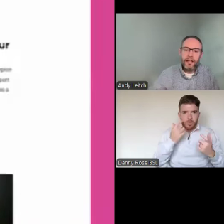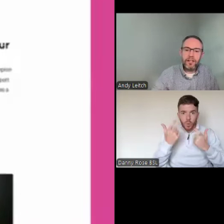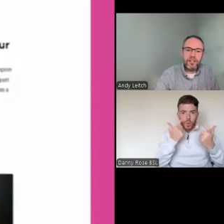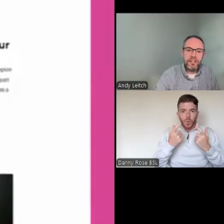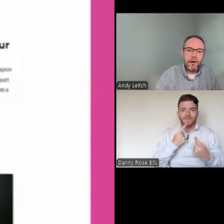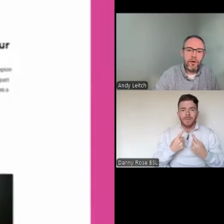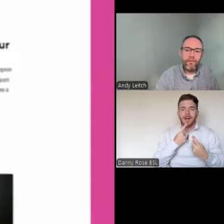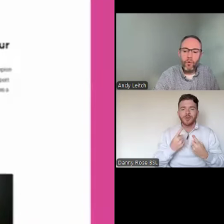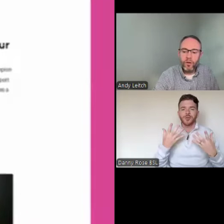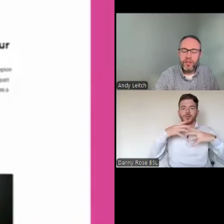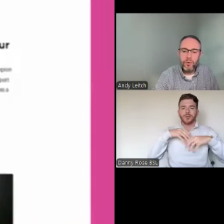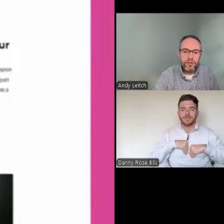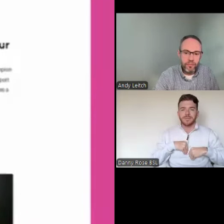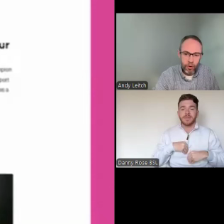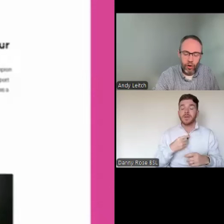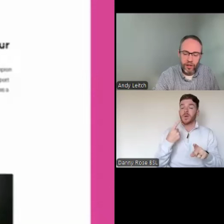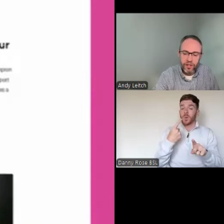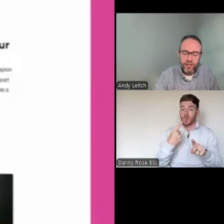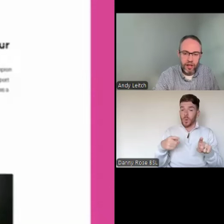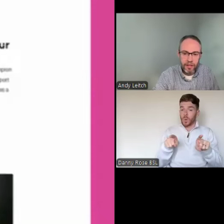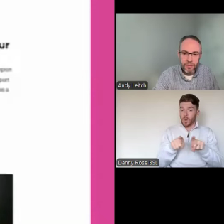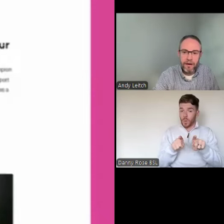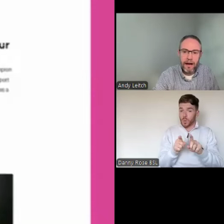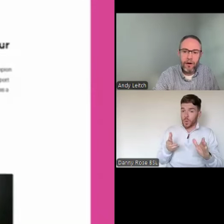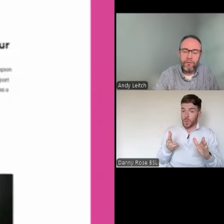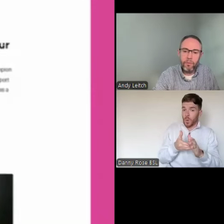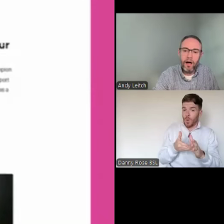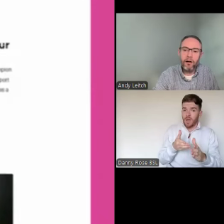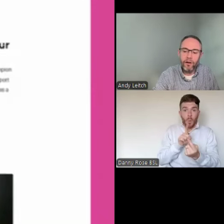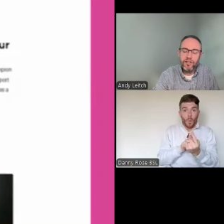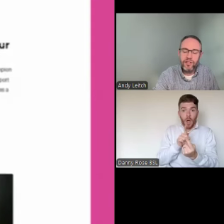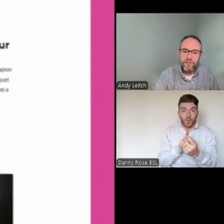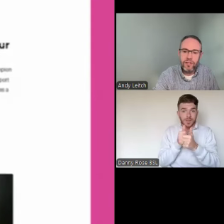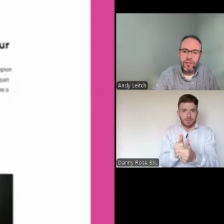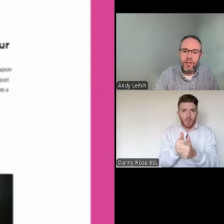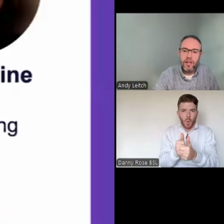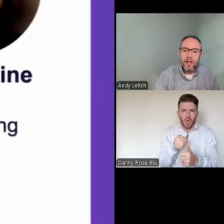In addition to that, we offer one-to-one support, and this is arguably the most powerful part of our service.